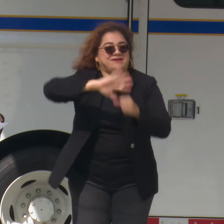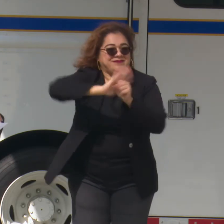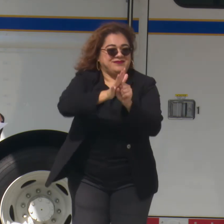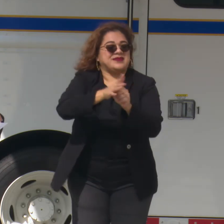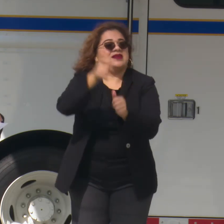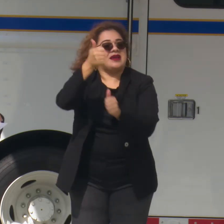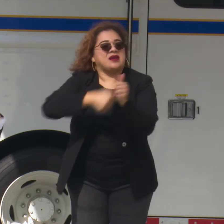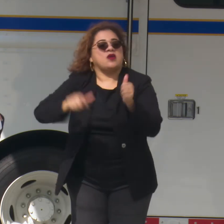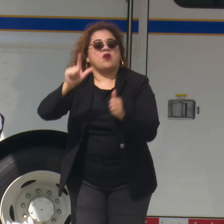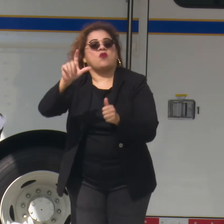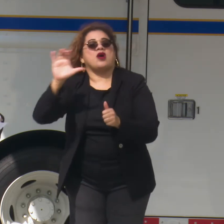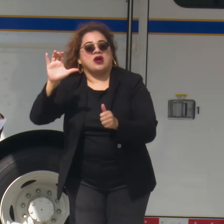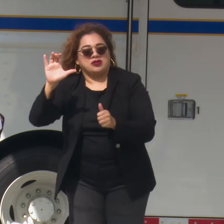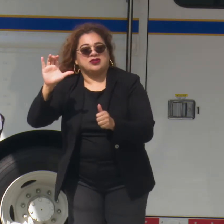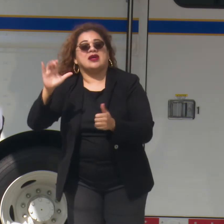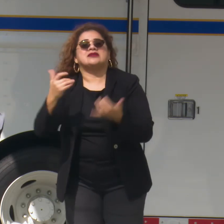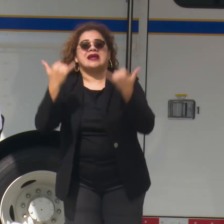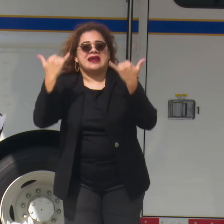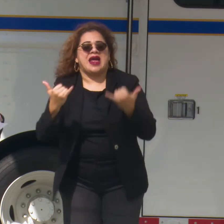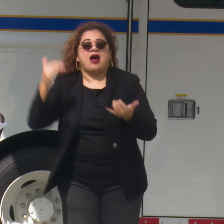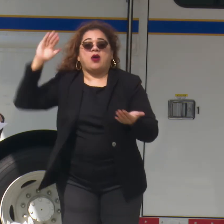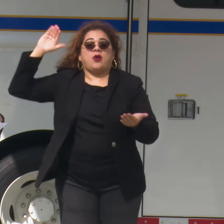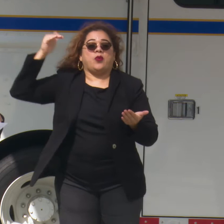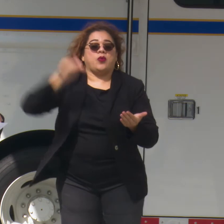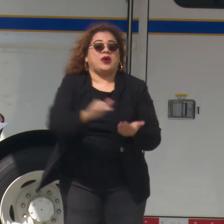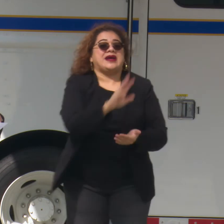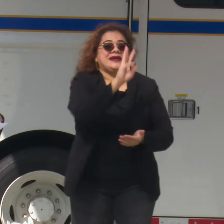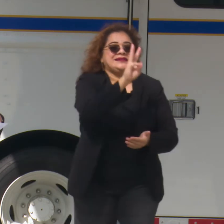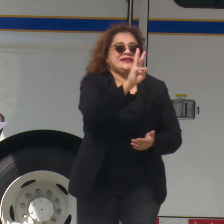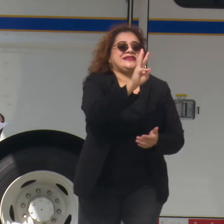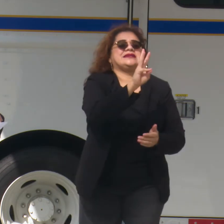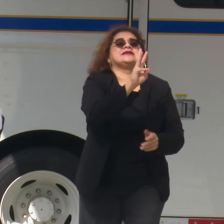We're at the lowest point in months but we are using these data to understand